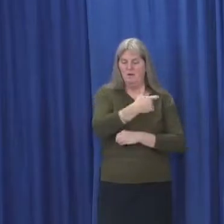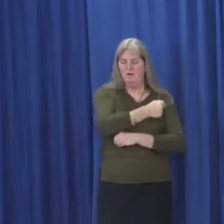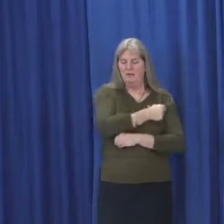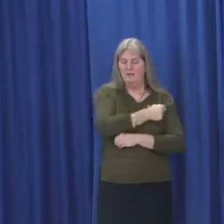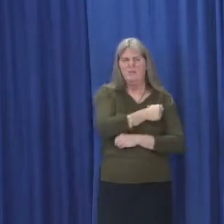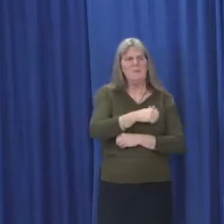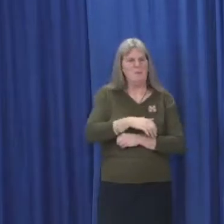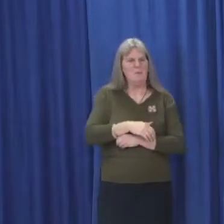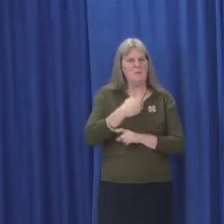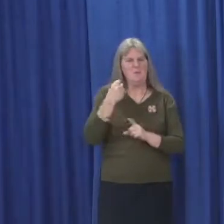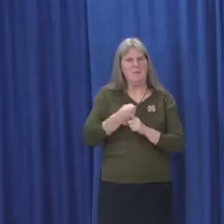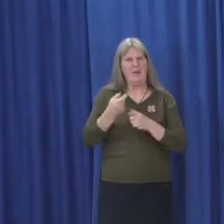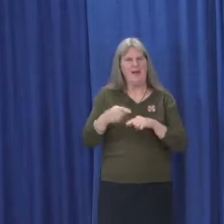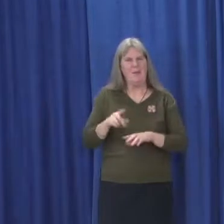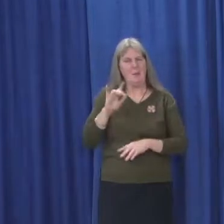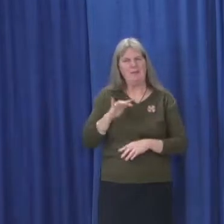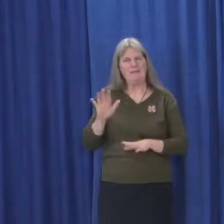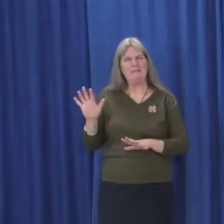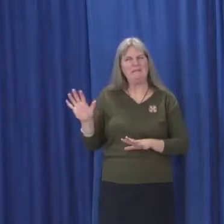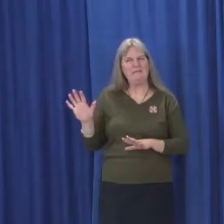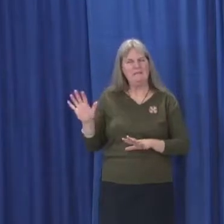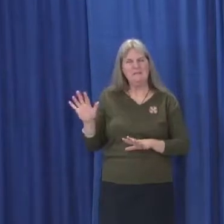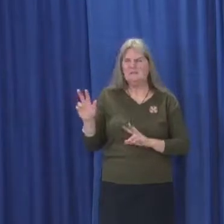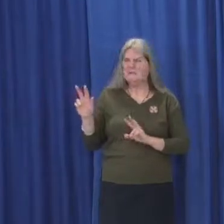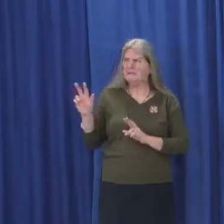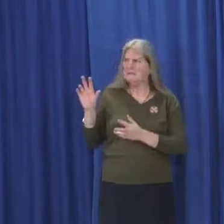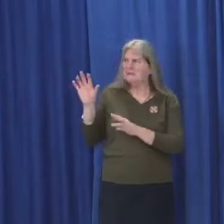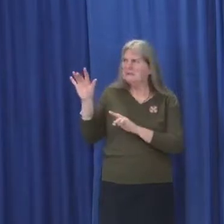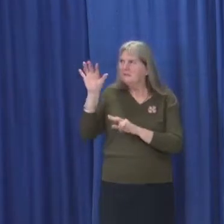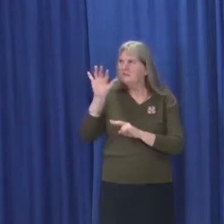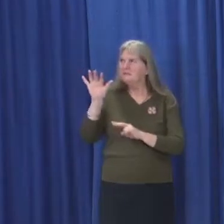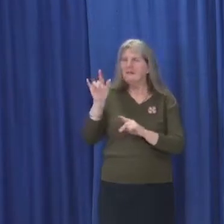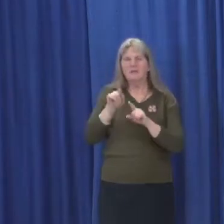are lower as well as think about what we're seeing here in